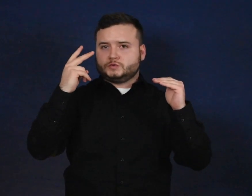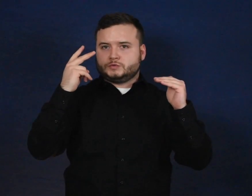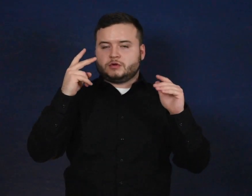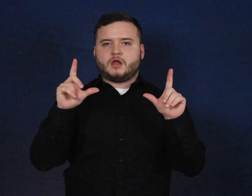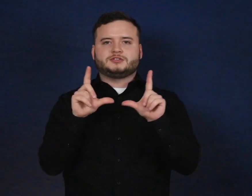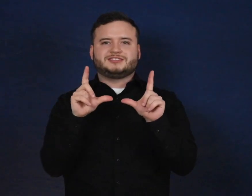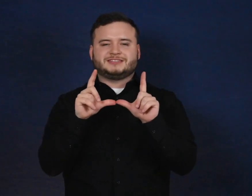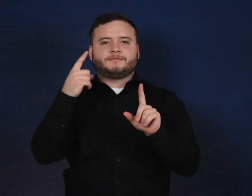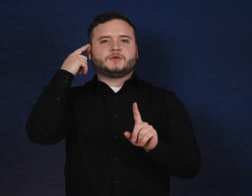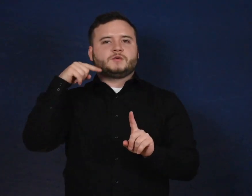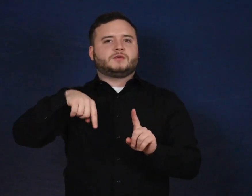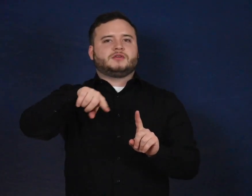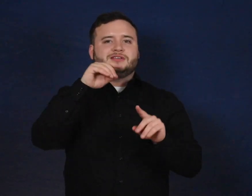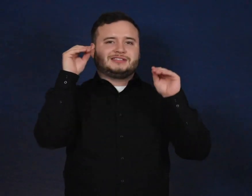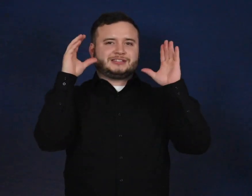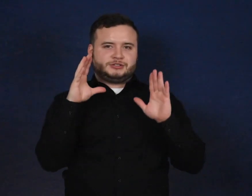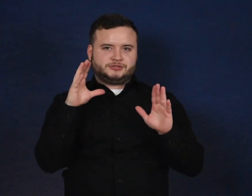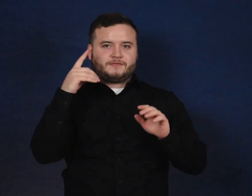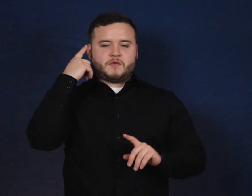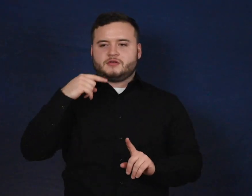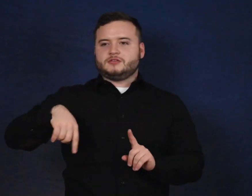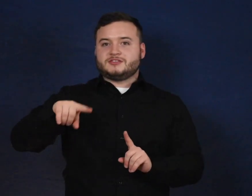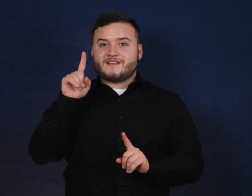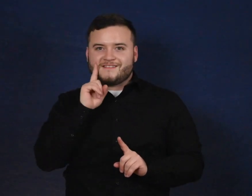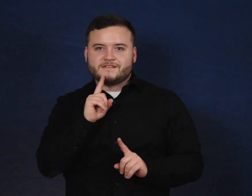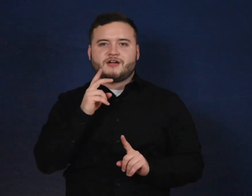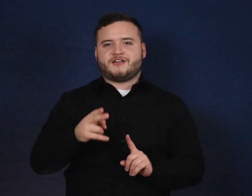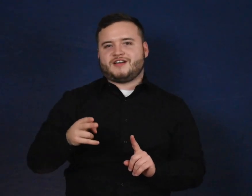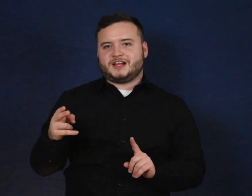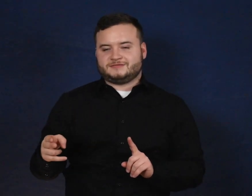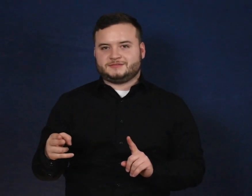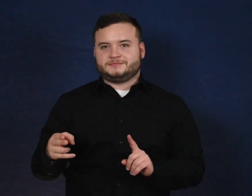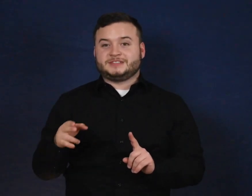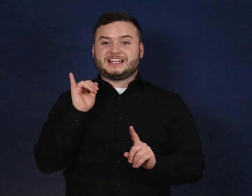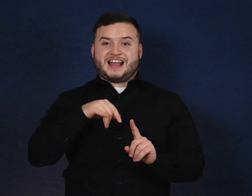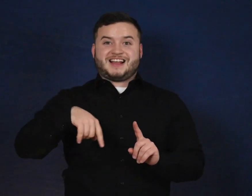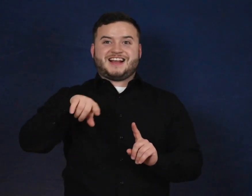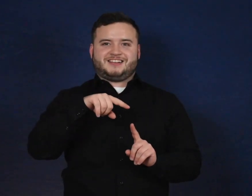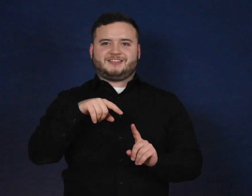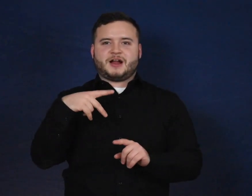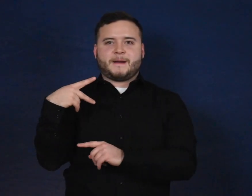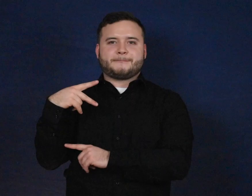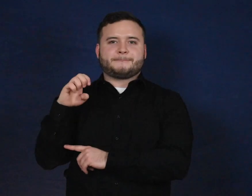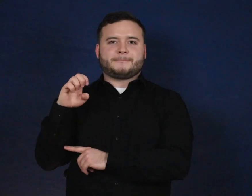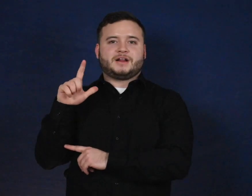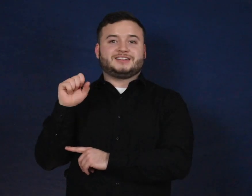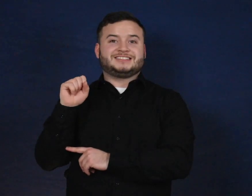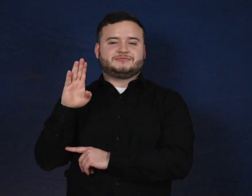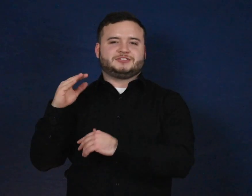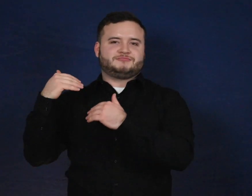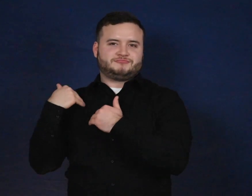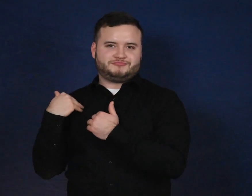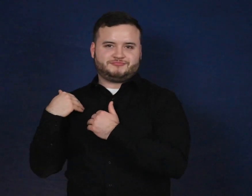II Licensure for teachers of the deaf and hard of hearing. (PELSB leads)